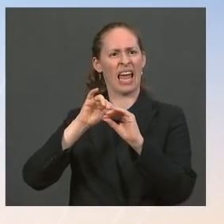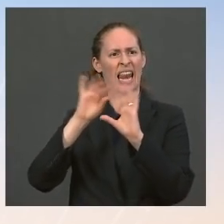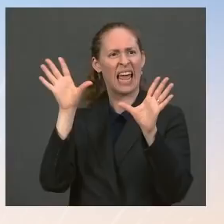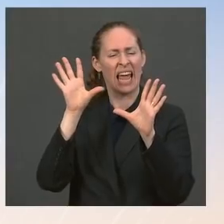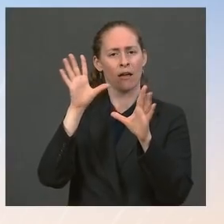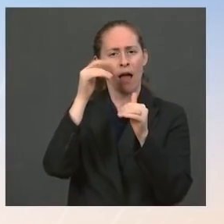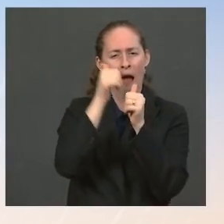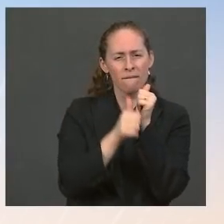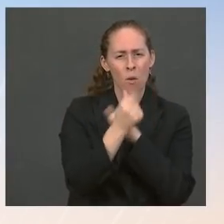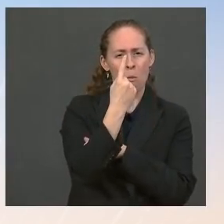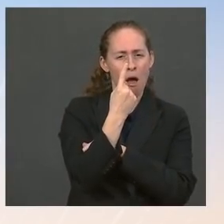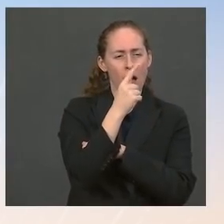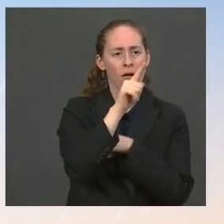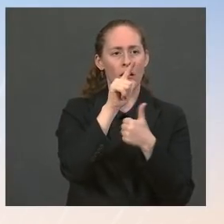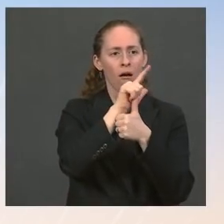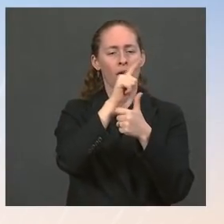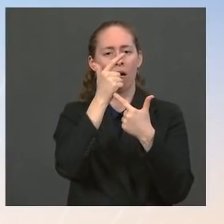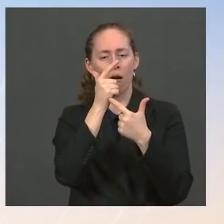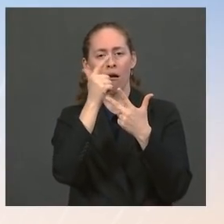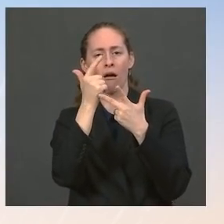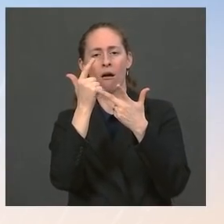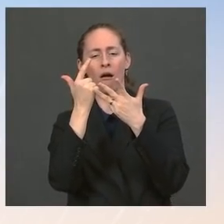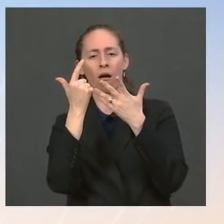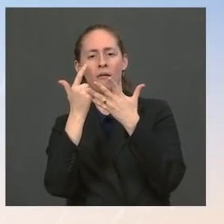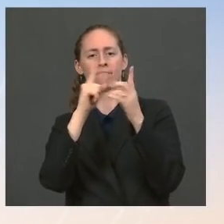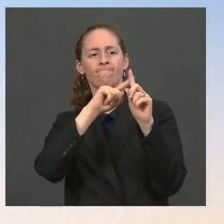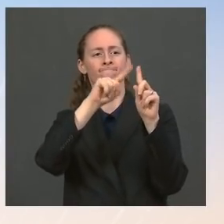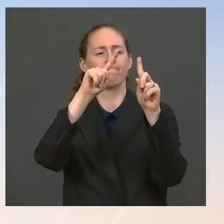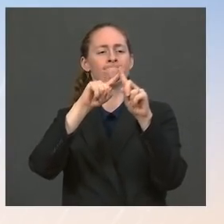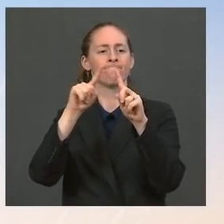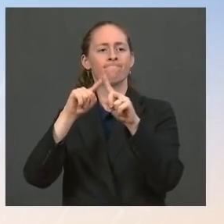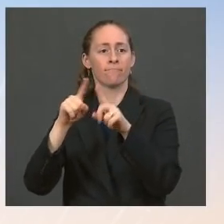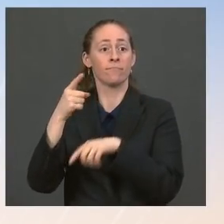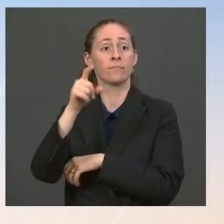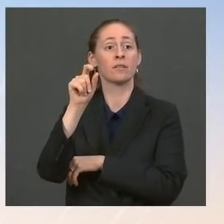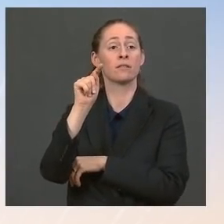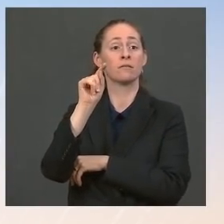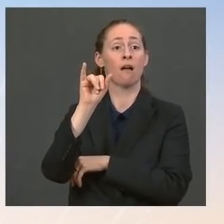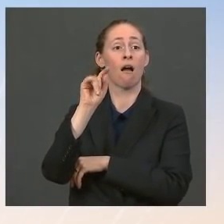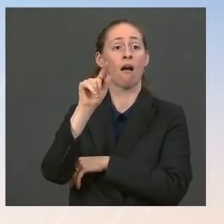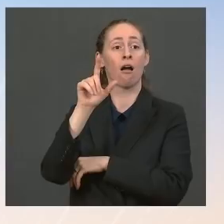In fact, the Title 42 authority has been applied